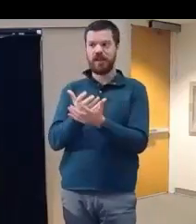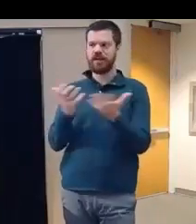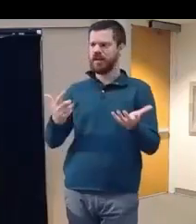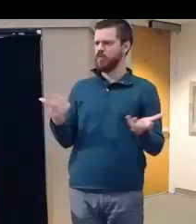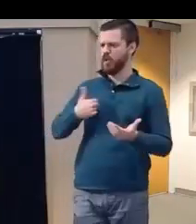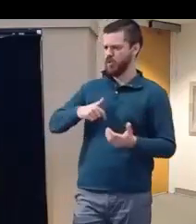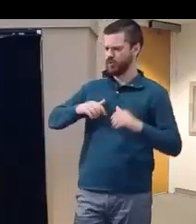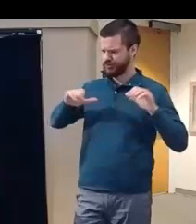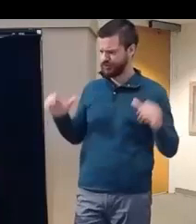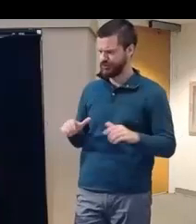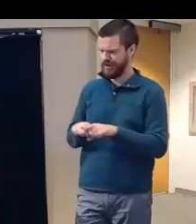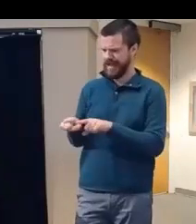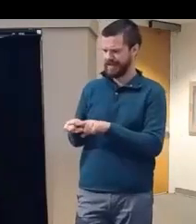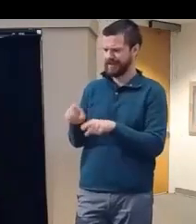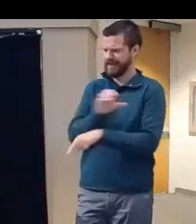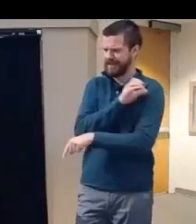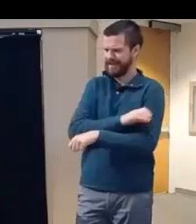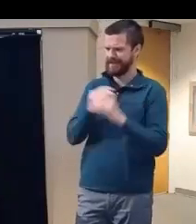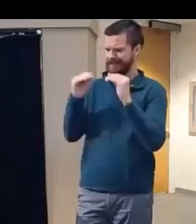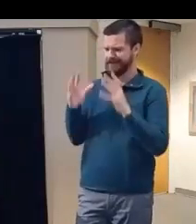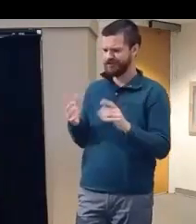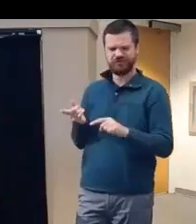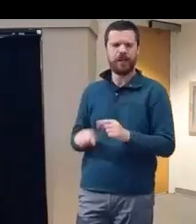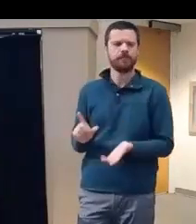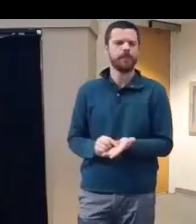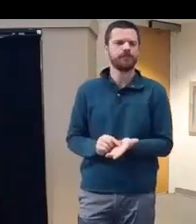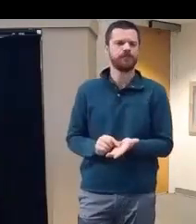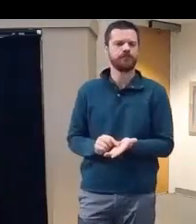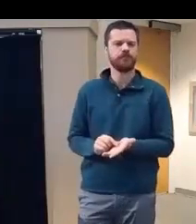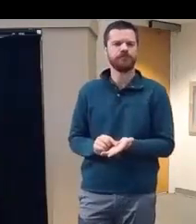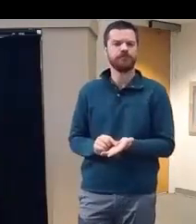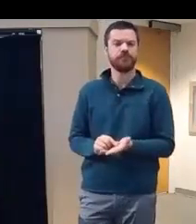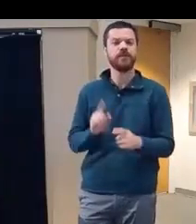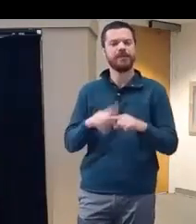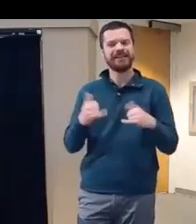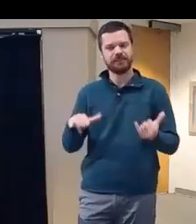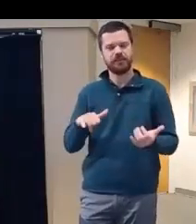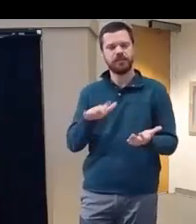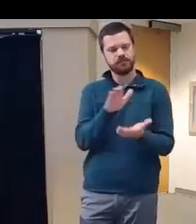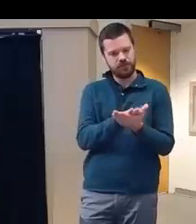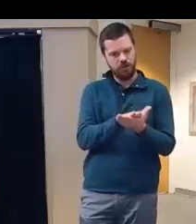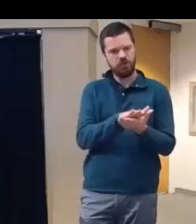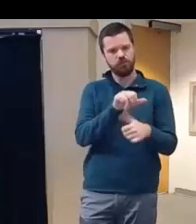as clinician teachers is not publishable but um it's certainly scholarly work so how do how do